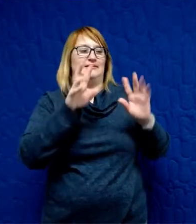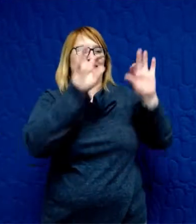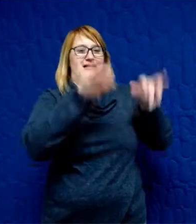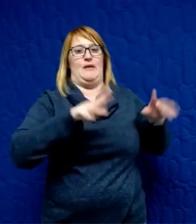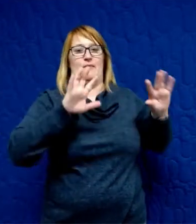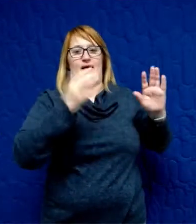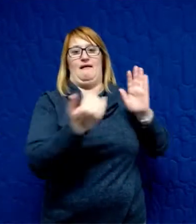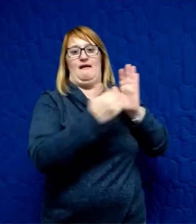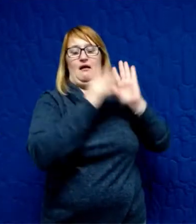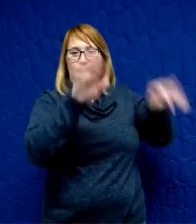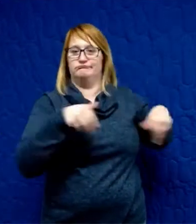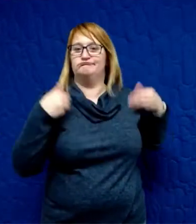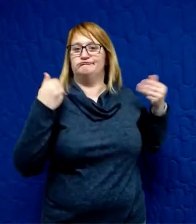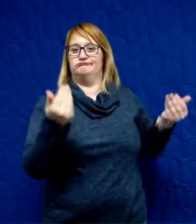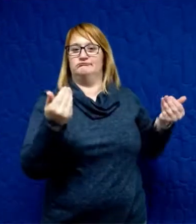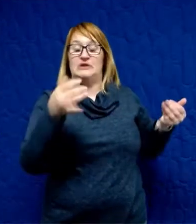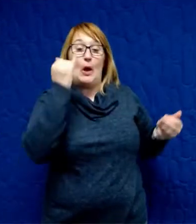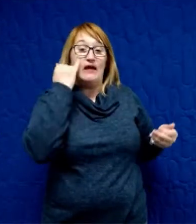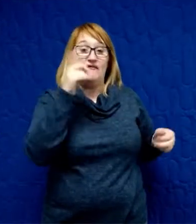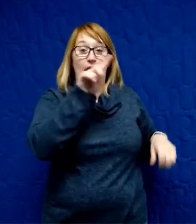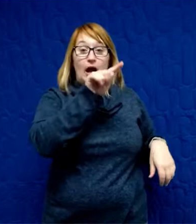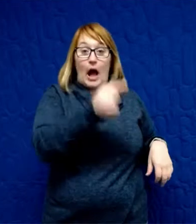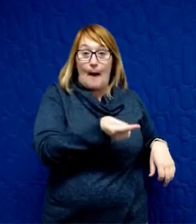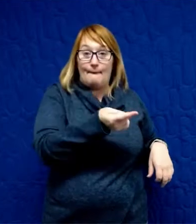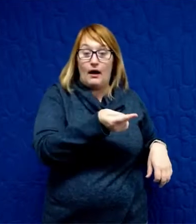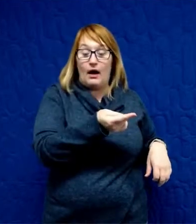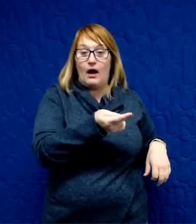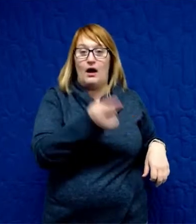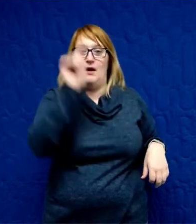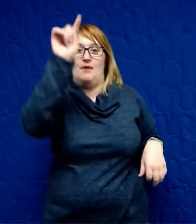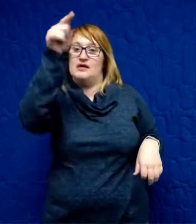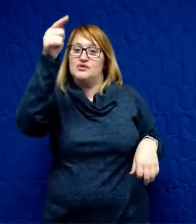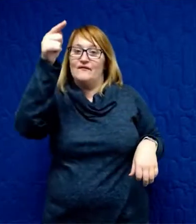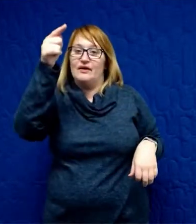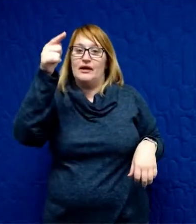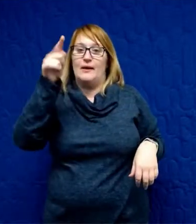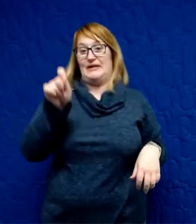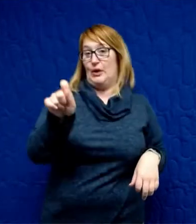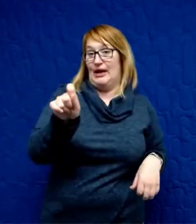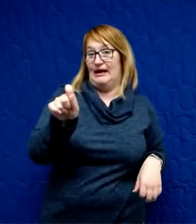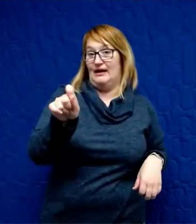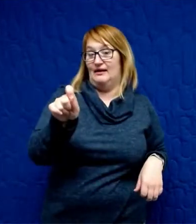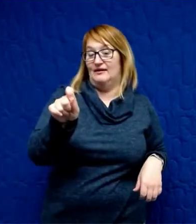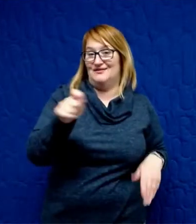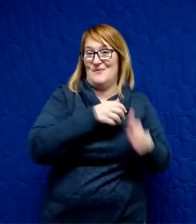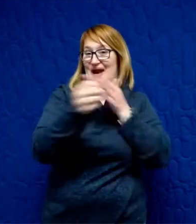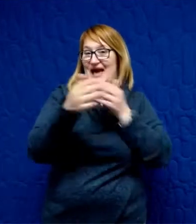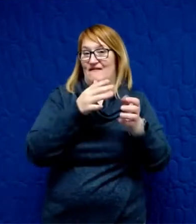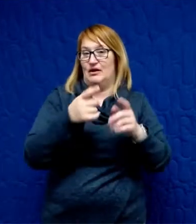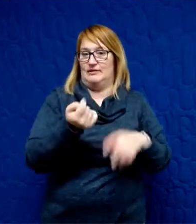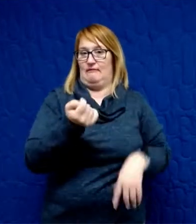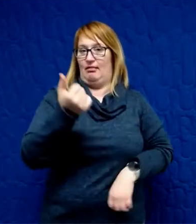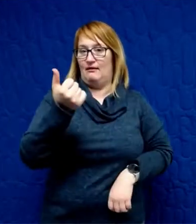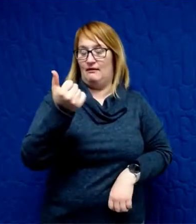character so if it's a comma for example or an apostrophe or a period delete